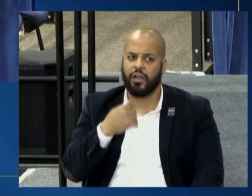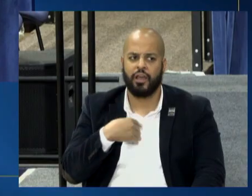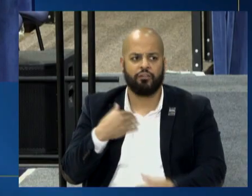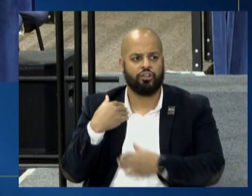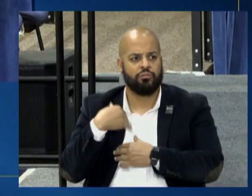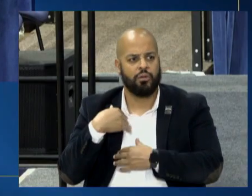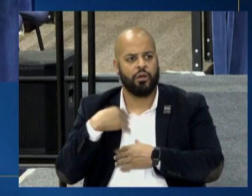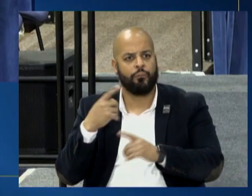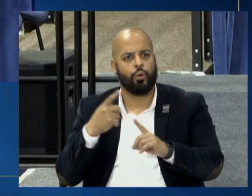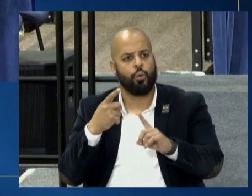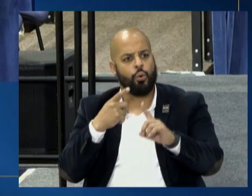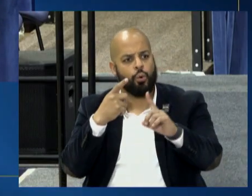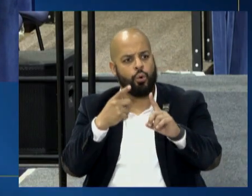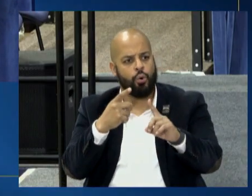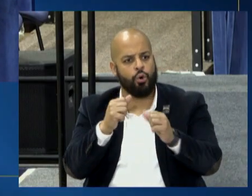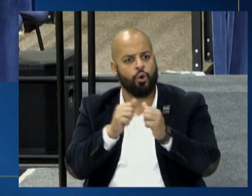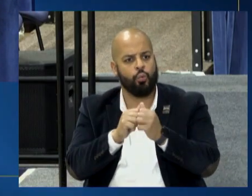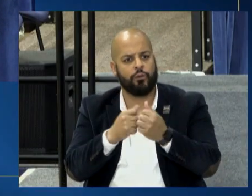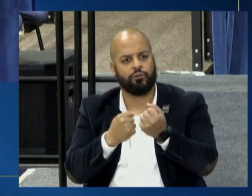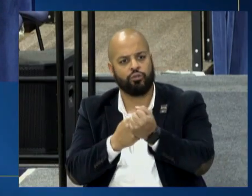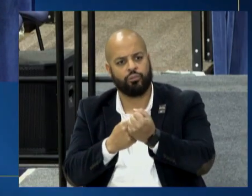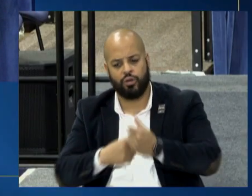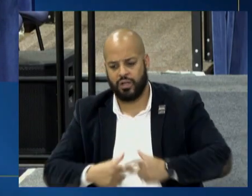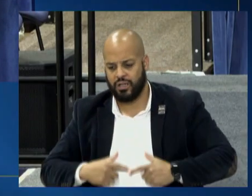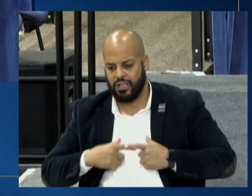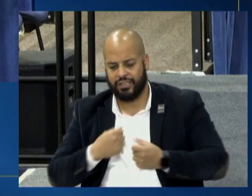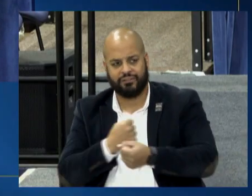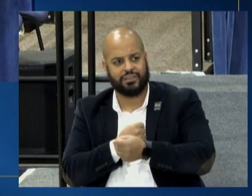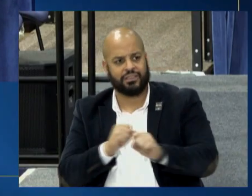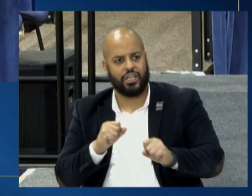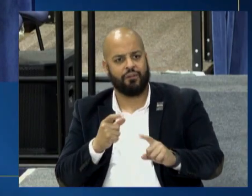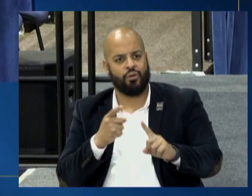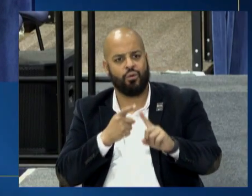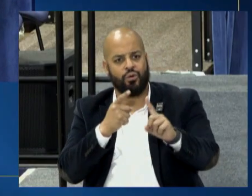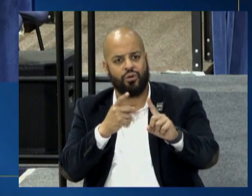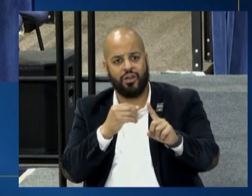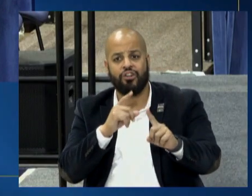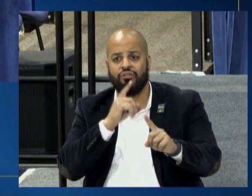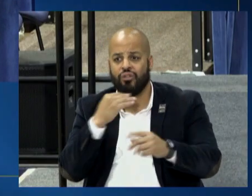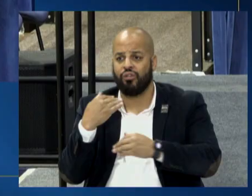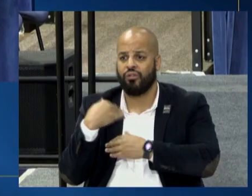Moonshot -- those important life-saving goals. And a real responsibility to being successful